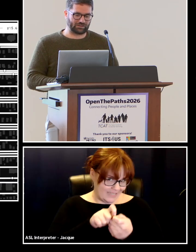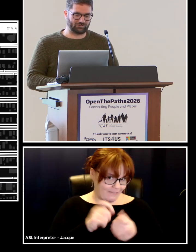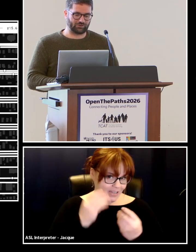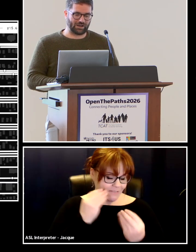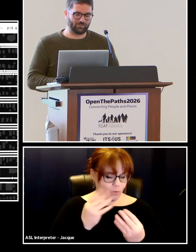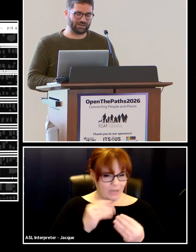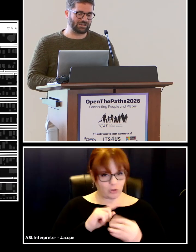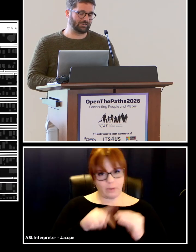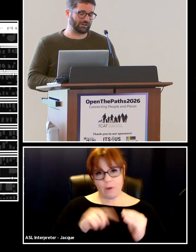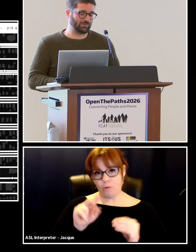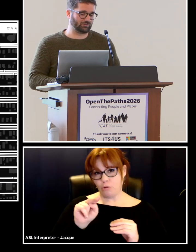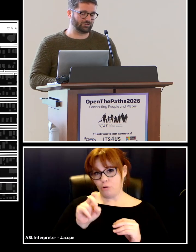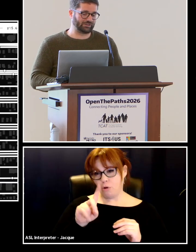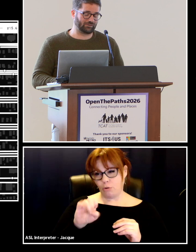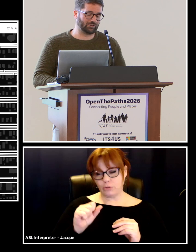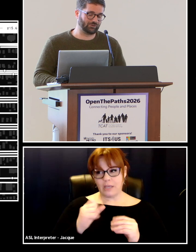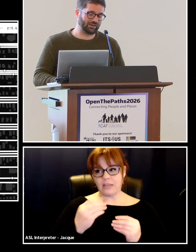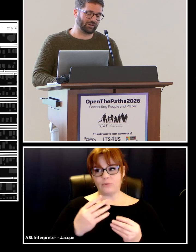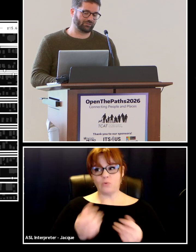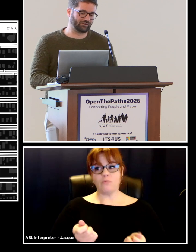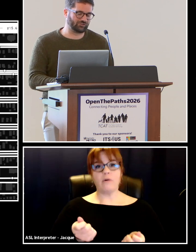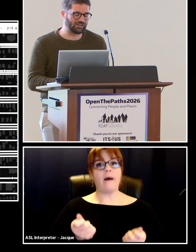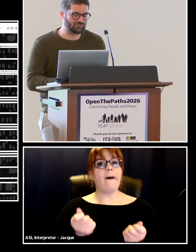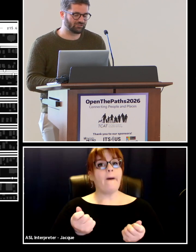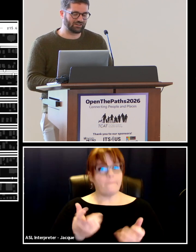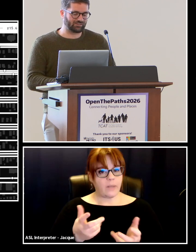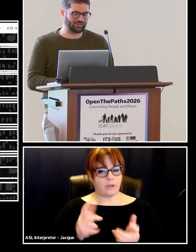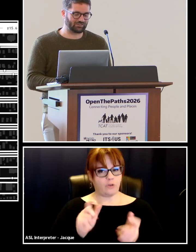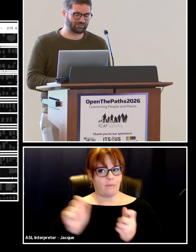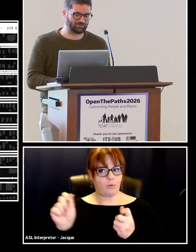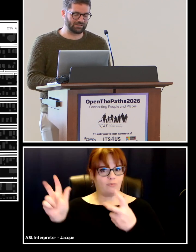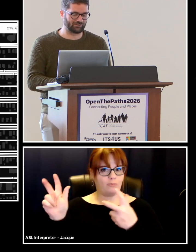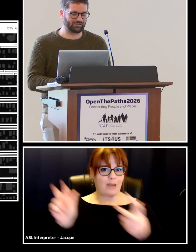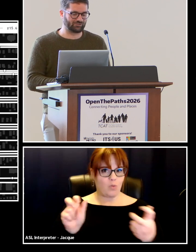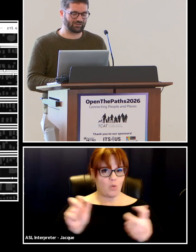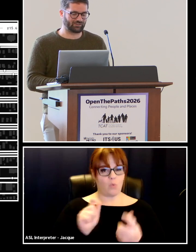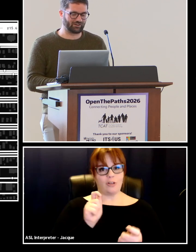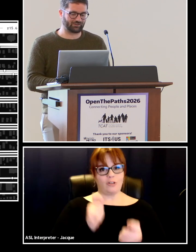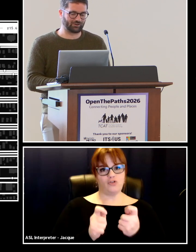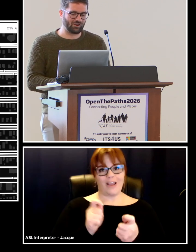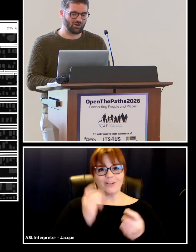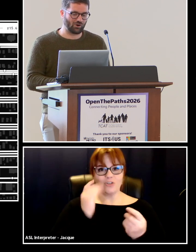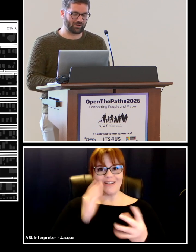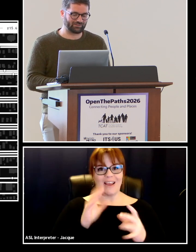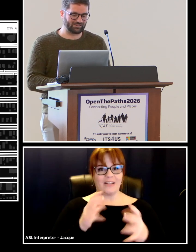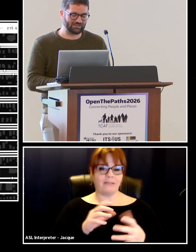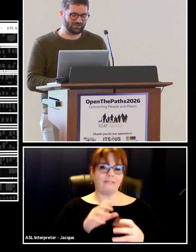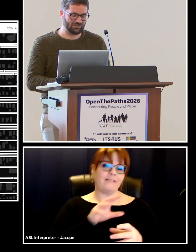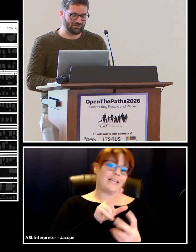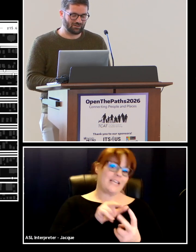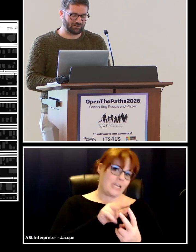it gives you how many and you're able to download the the change data sets either in JSON or OSC